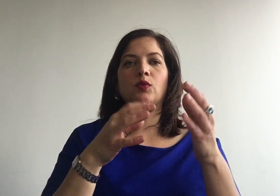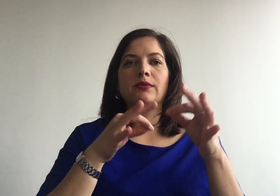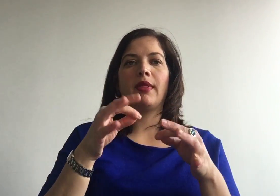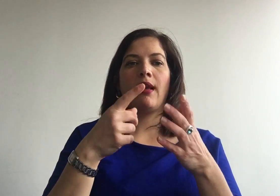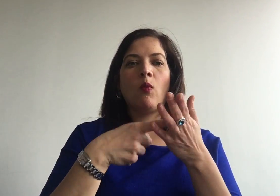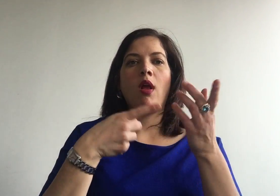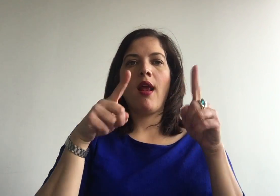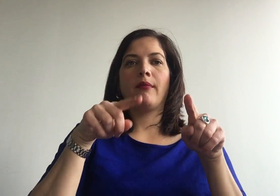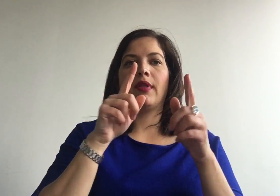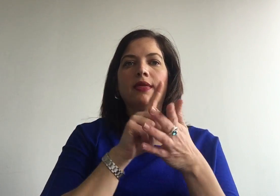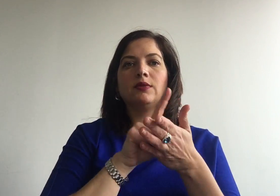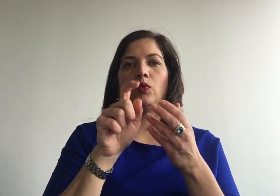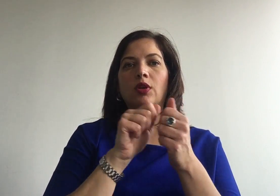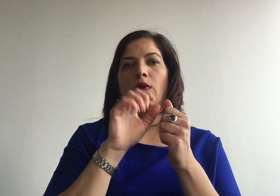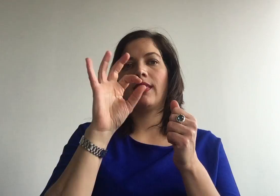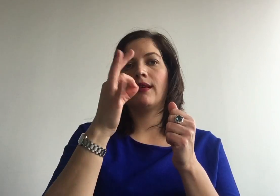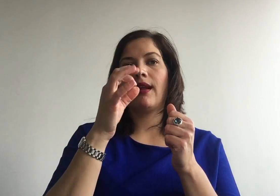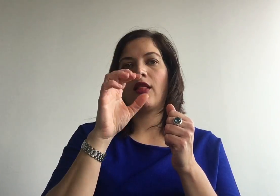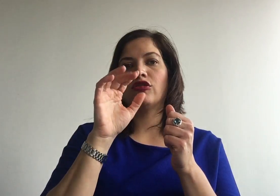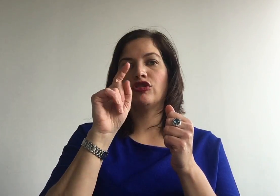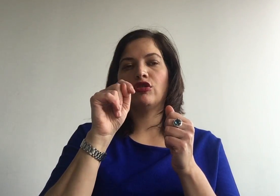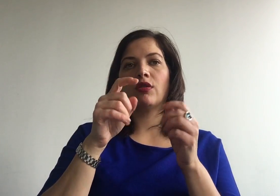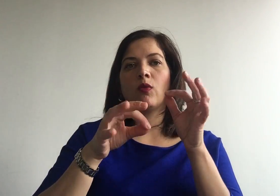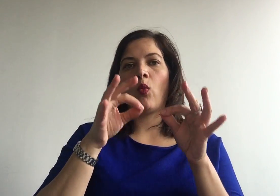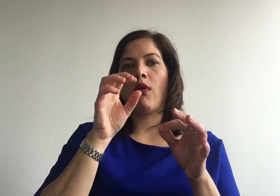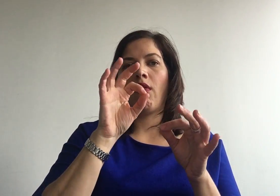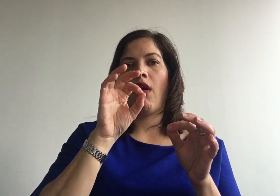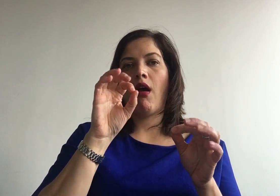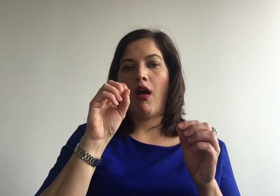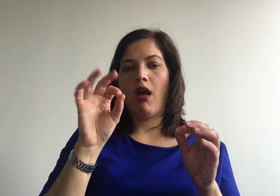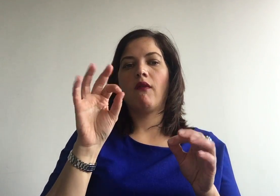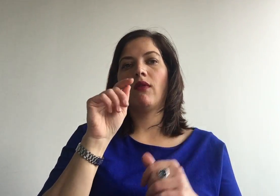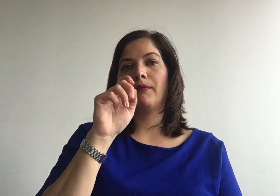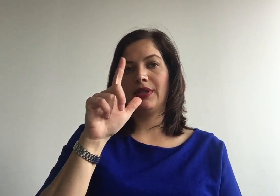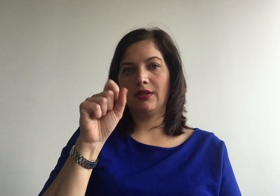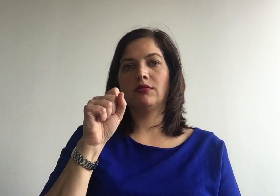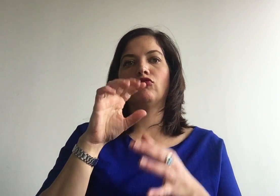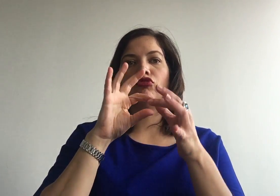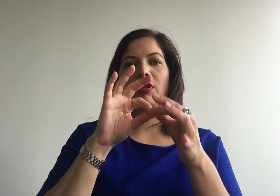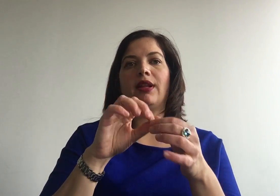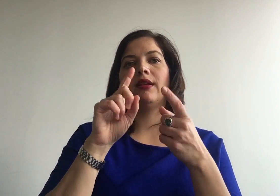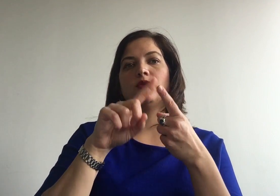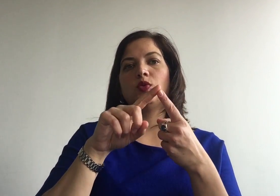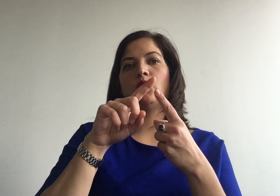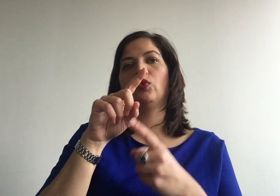I‘m here to explain what happened this week with the 9th Circuit Court of appeals related to